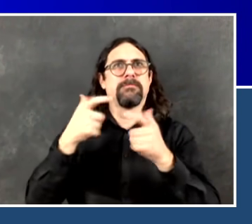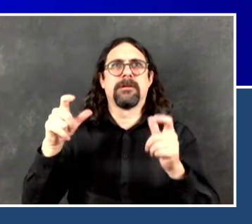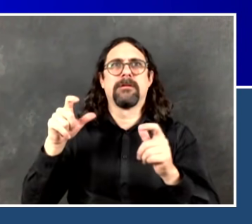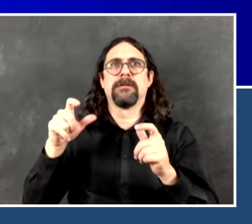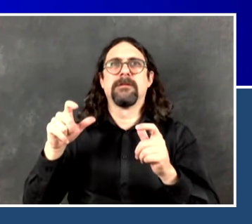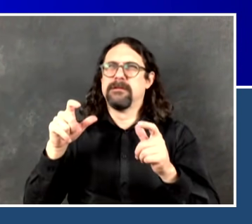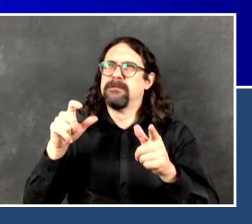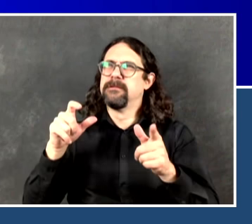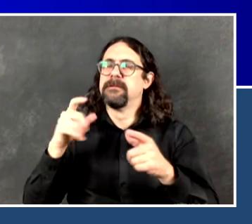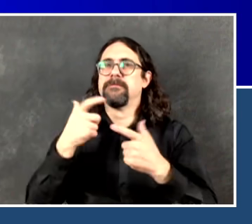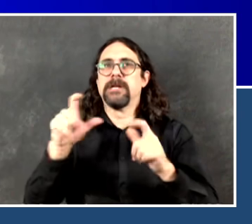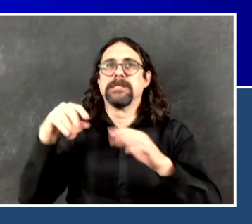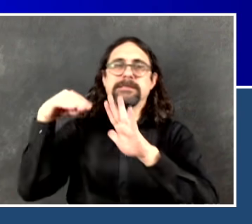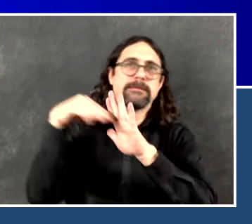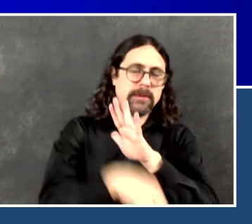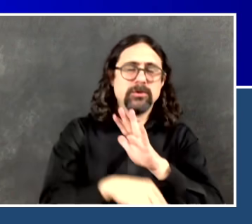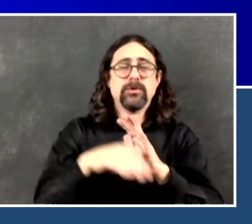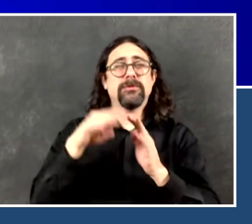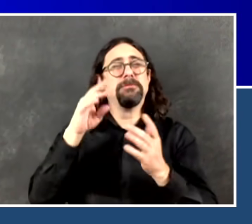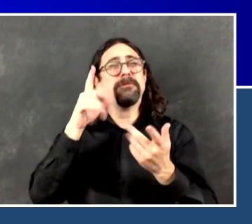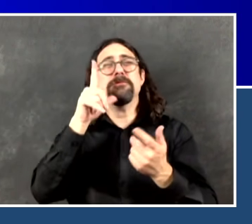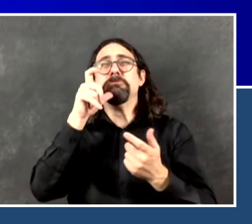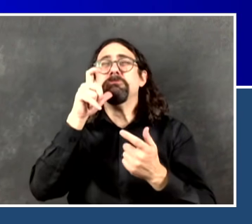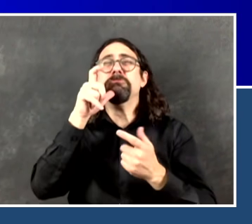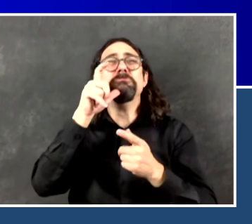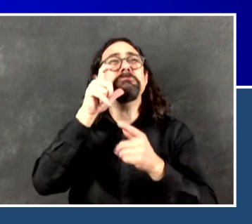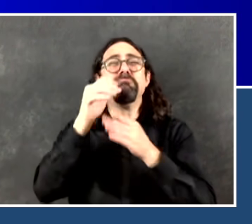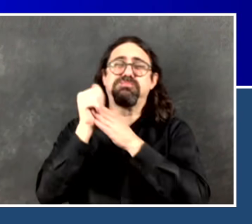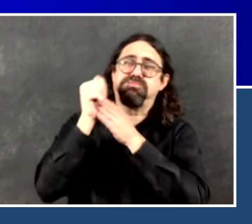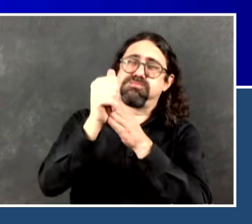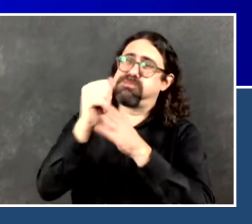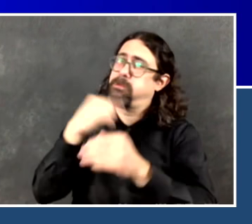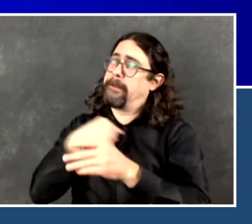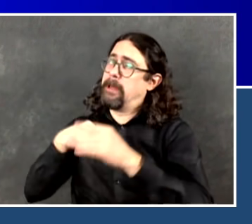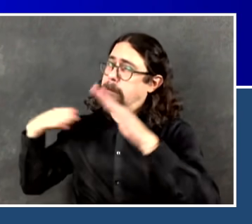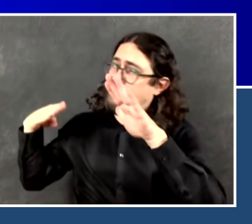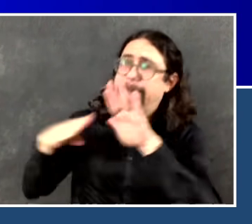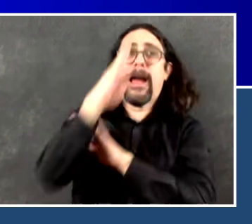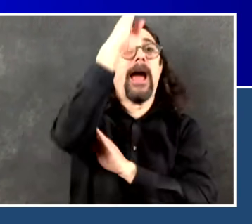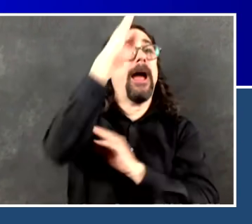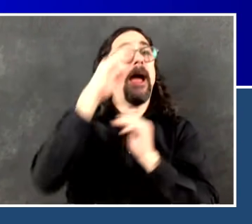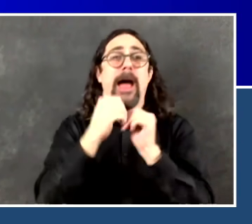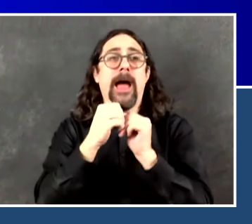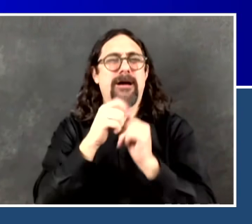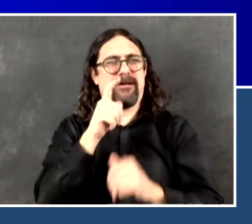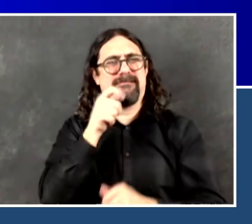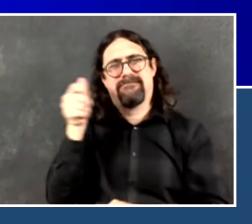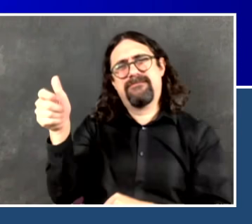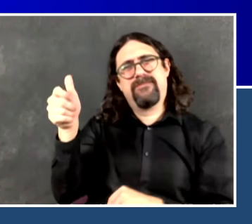OROSEELVTND A GIANTS WE CAN ONLY THINK OF DURING OUR TIME.